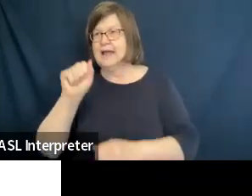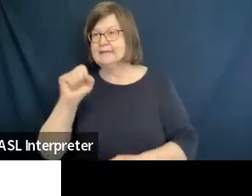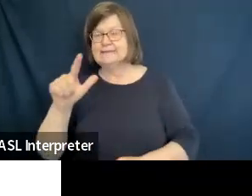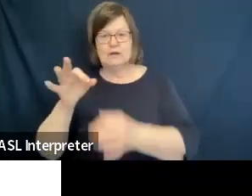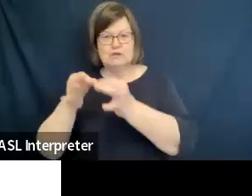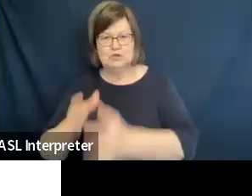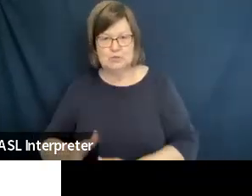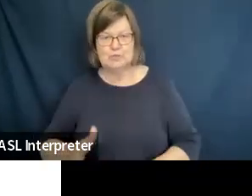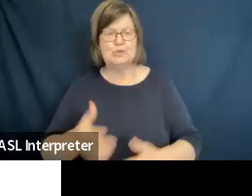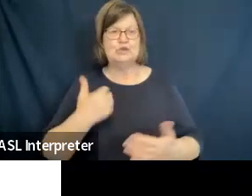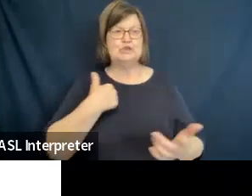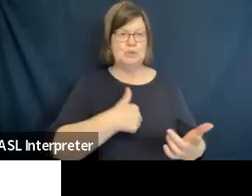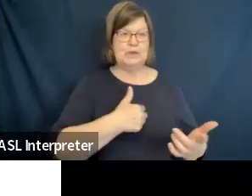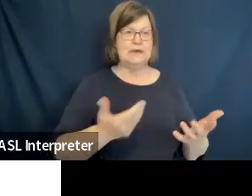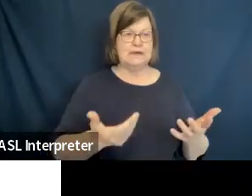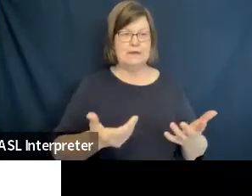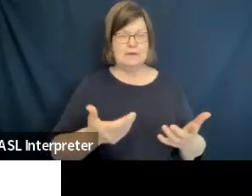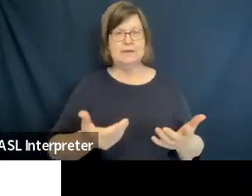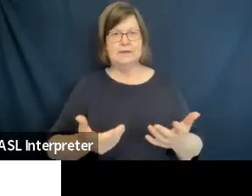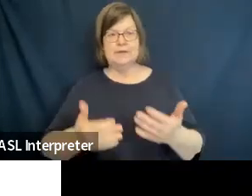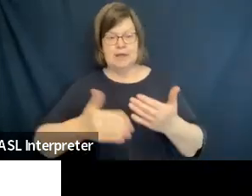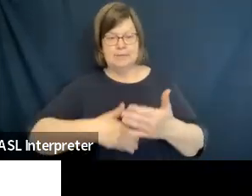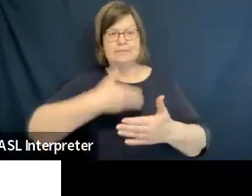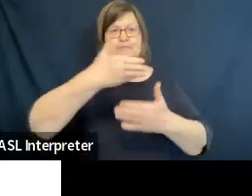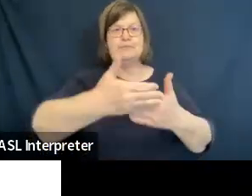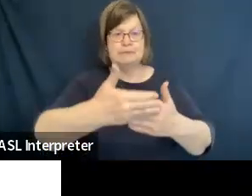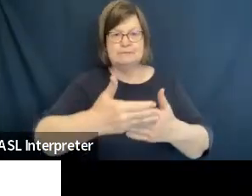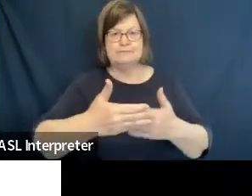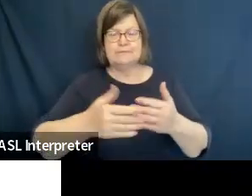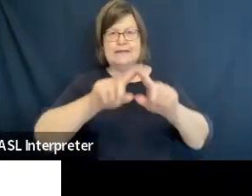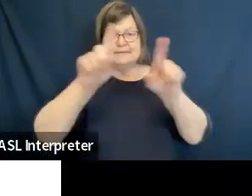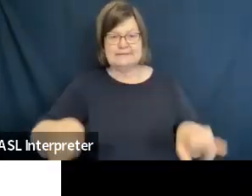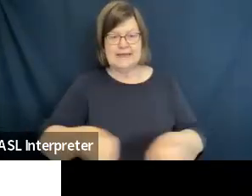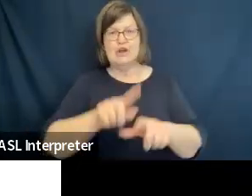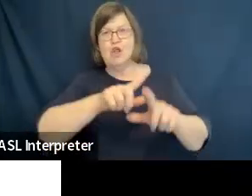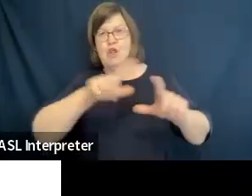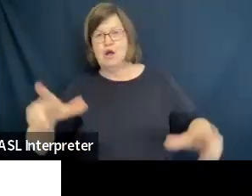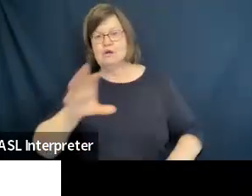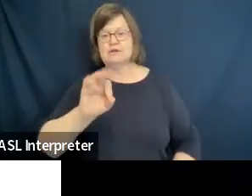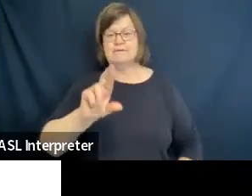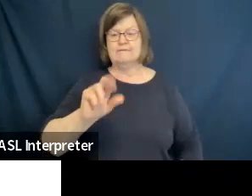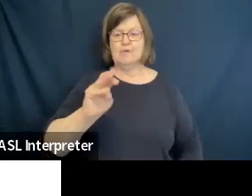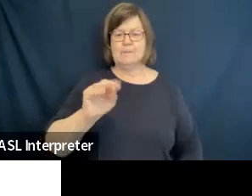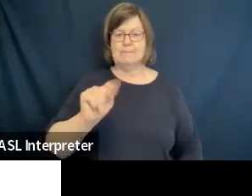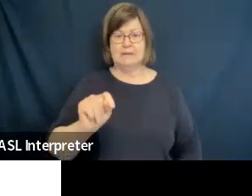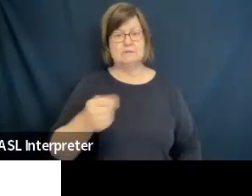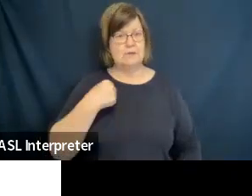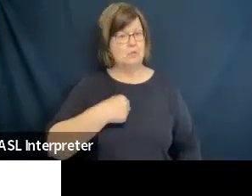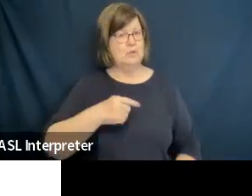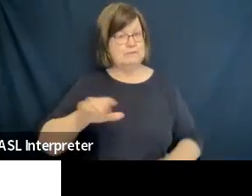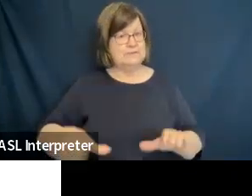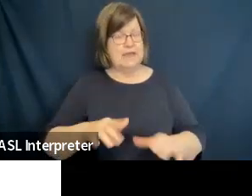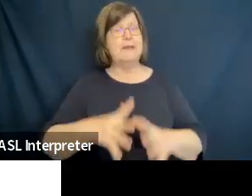we are putting the slides up in in large format. So we have done as much as we can,